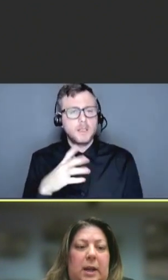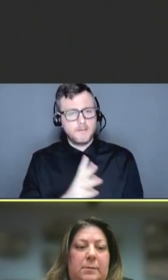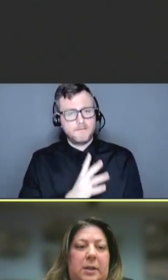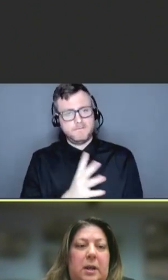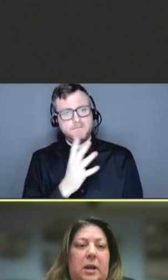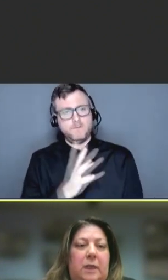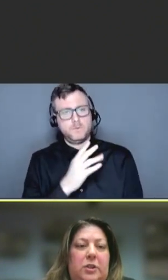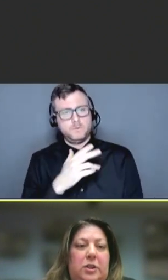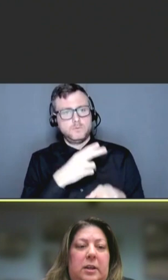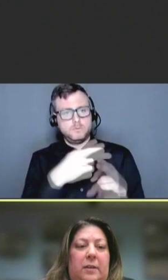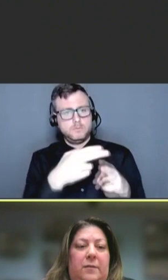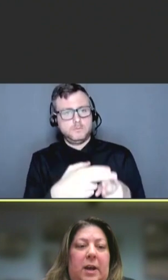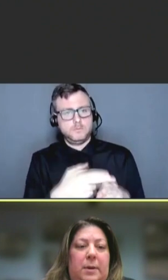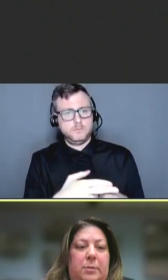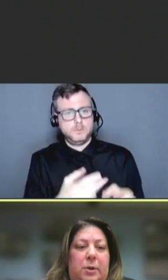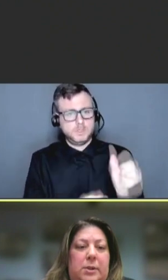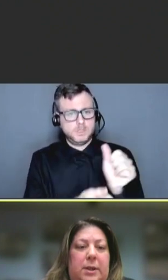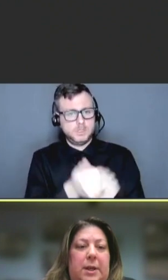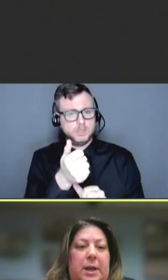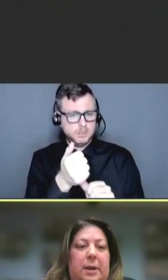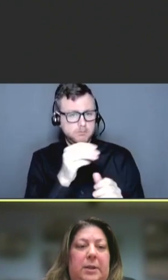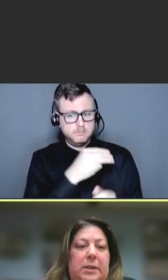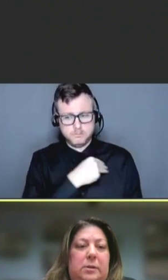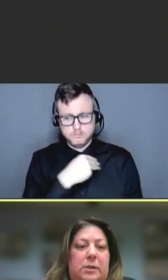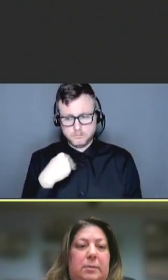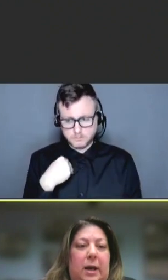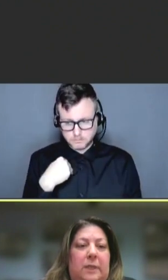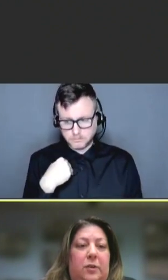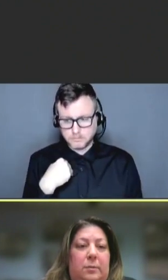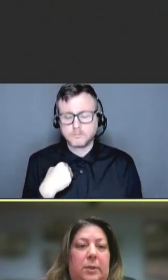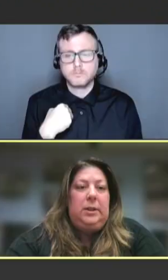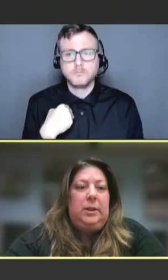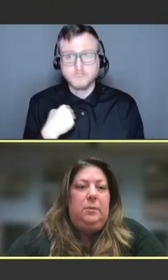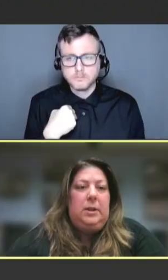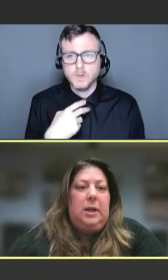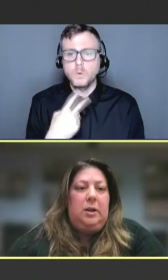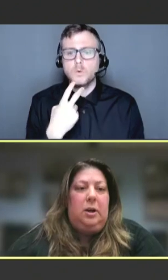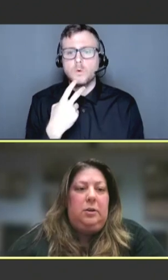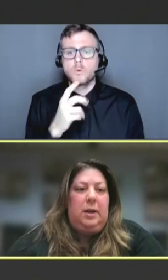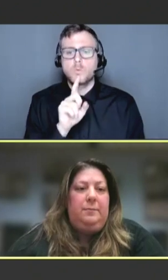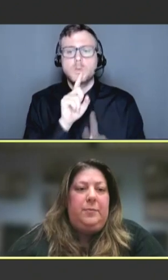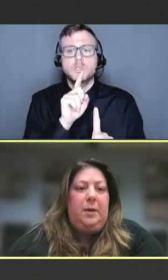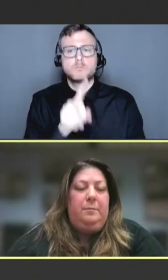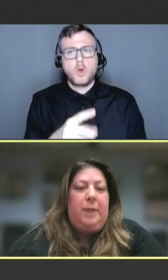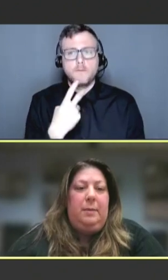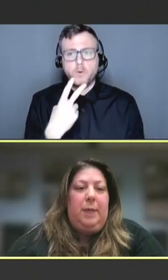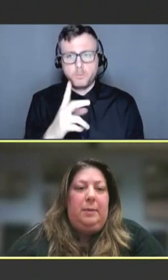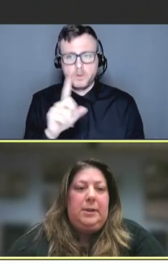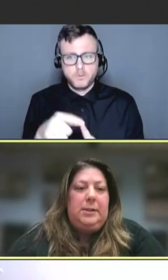names of each of the NVAC members. Please respond verbally when I call your name. Bob Hopkins.